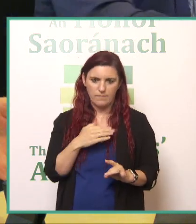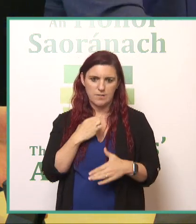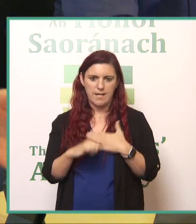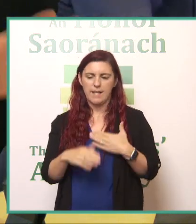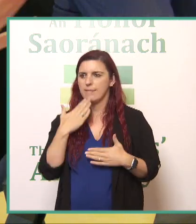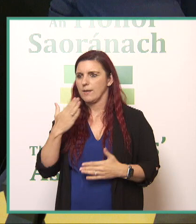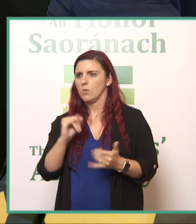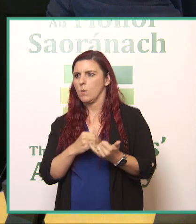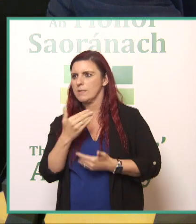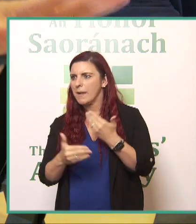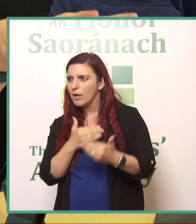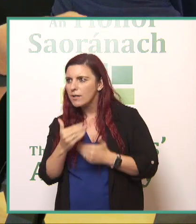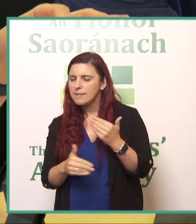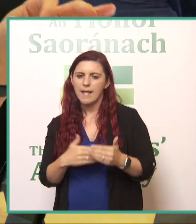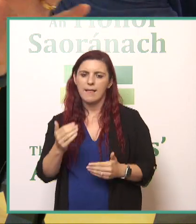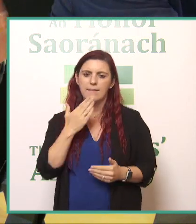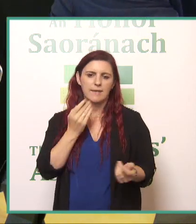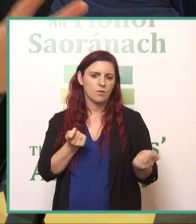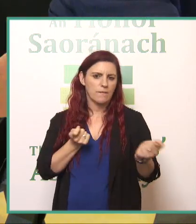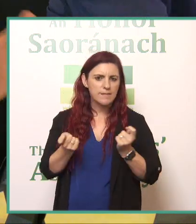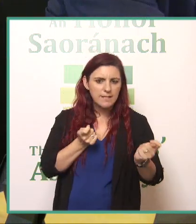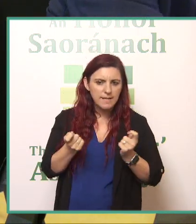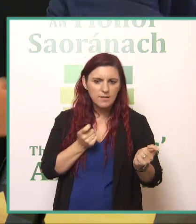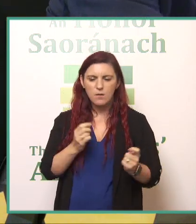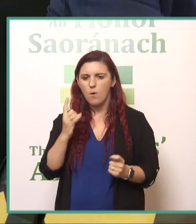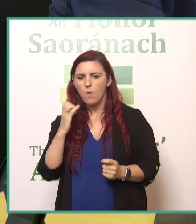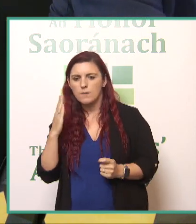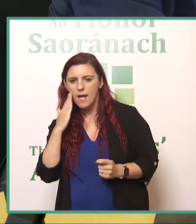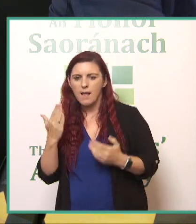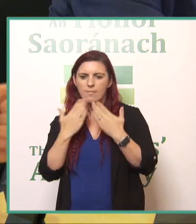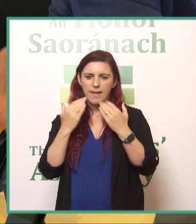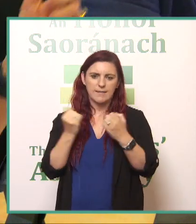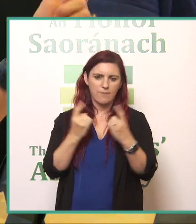speakers thank you to our facilitators the hotel I'll thank everyone properly again tomorrow for